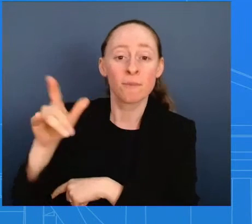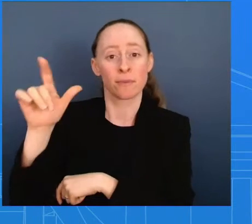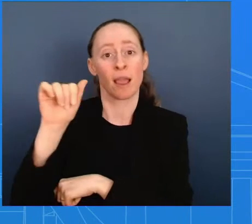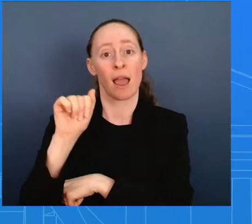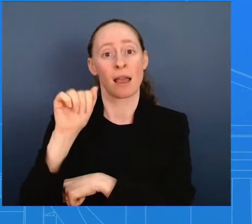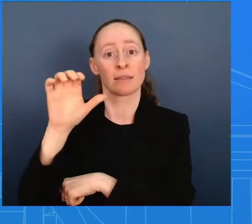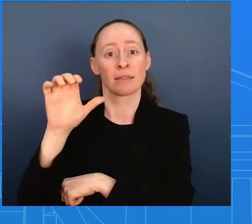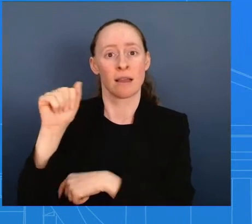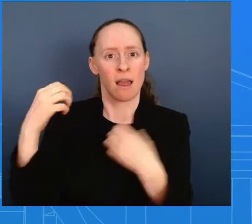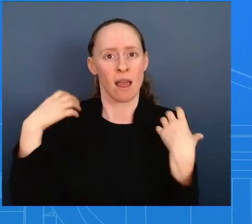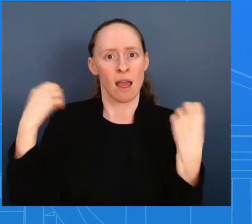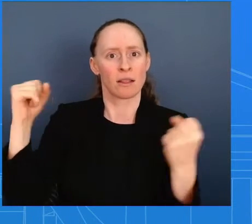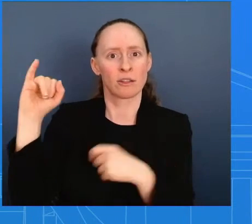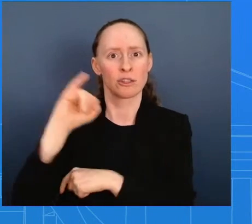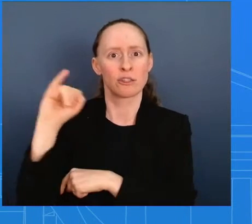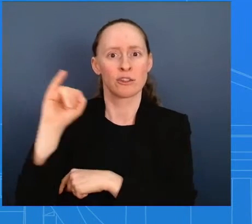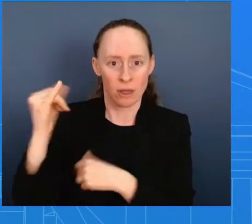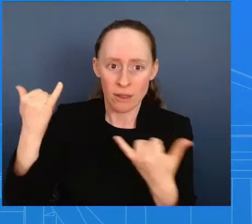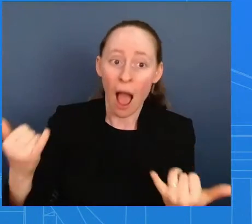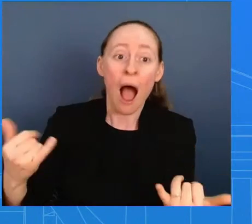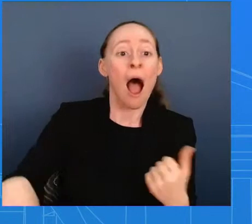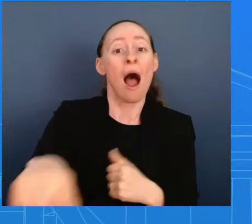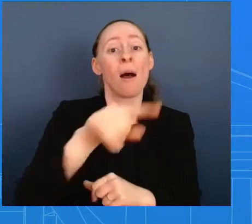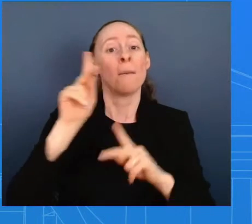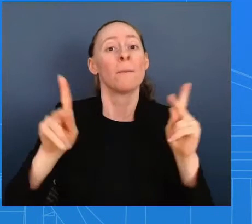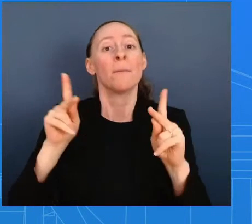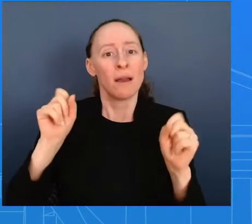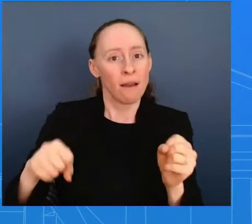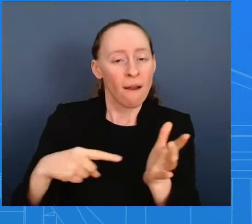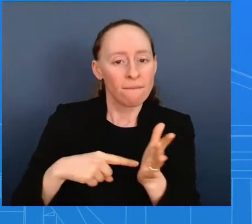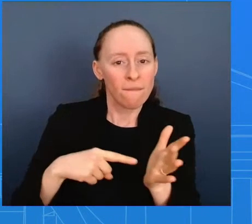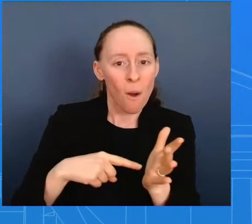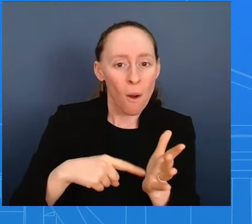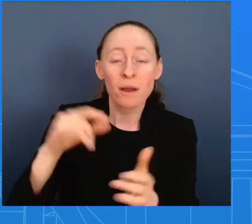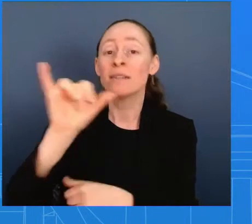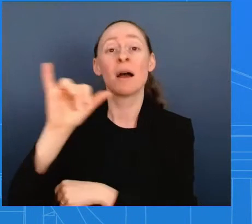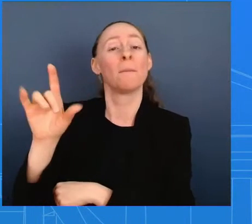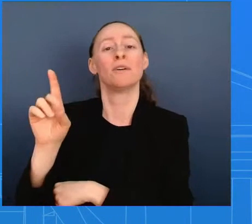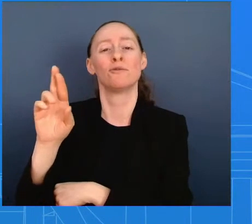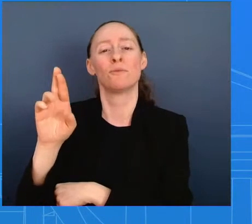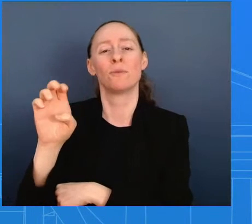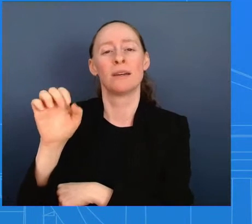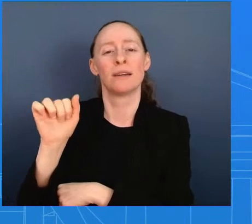That's because -- and you heard this president say this last week -- because he understands that DACA recipients --